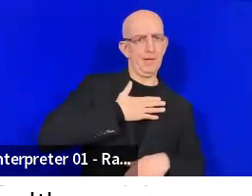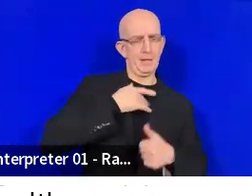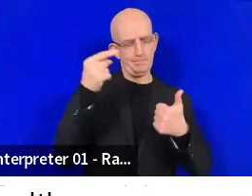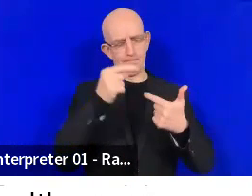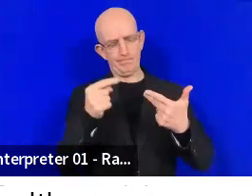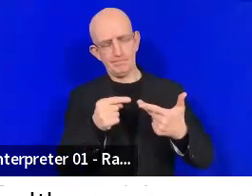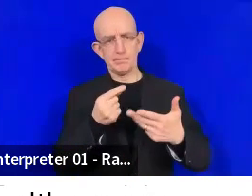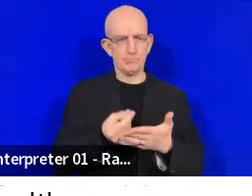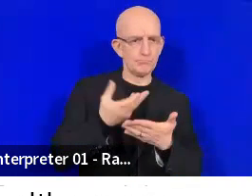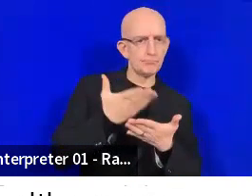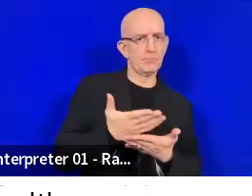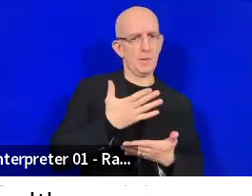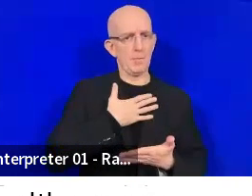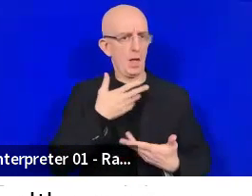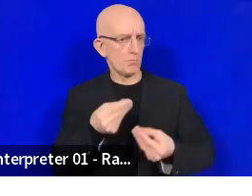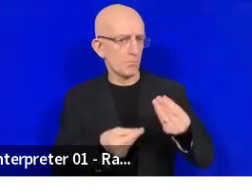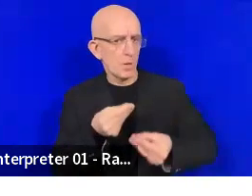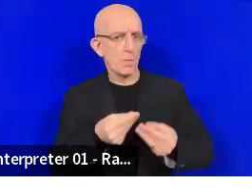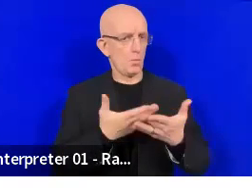Those five minutes or two minutes that you have with them, make sure they understand